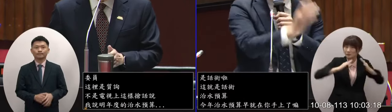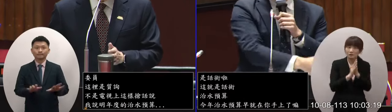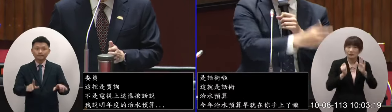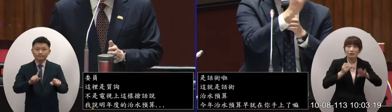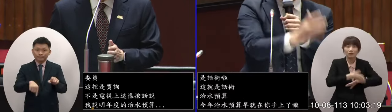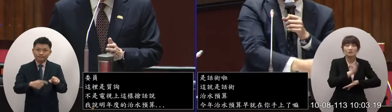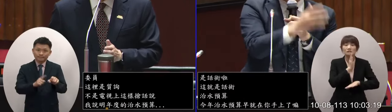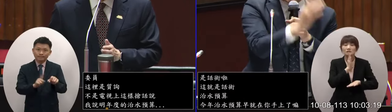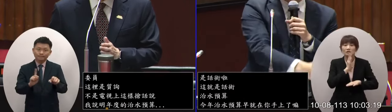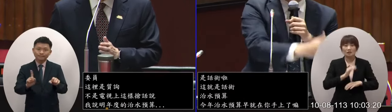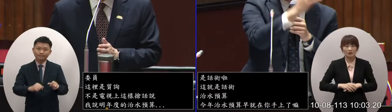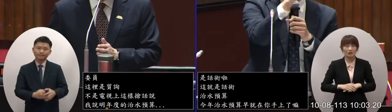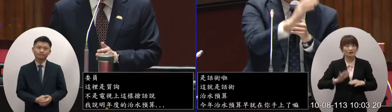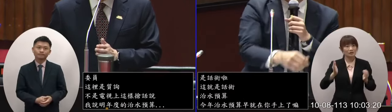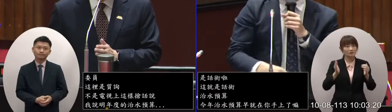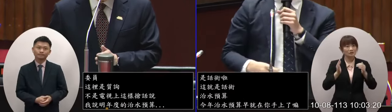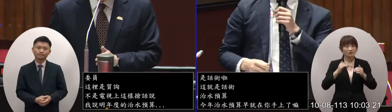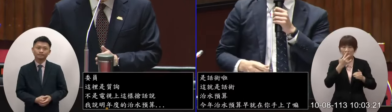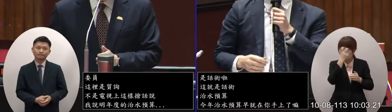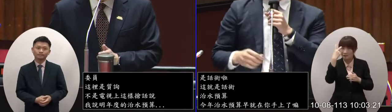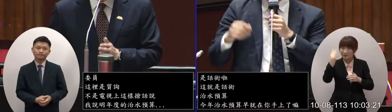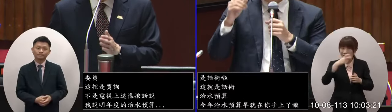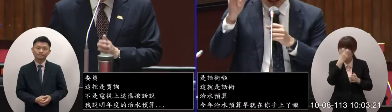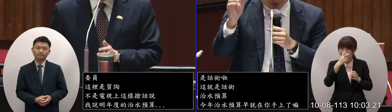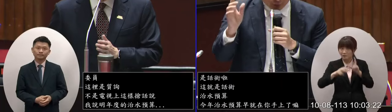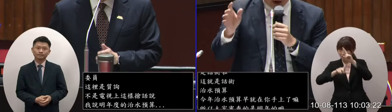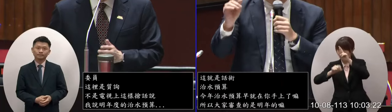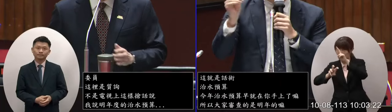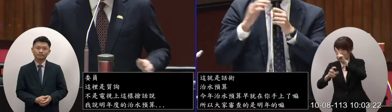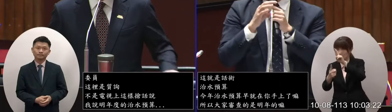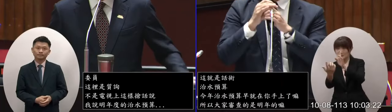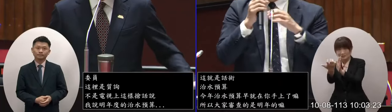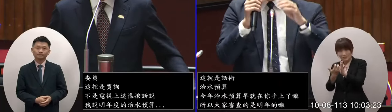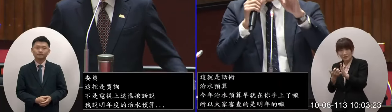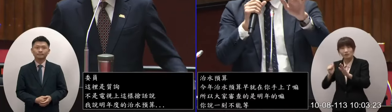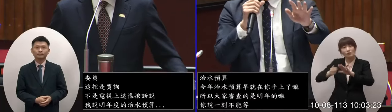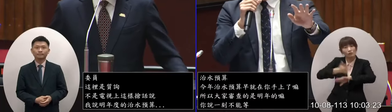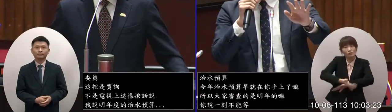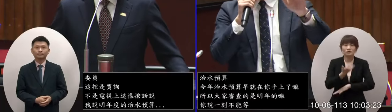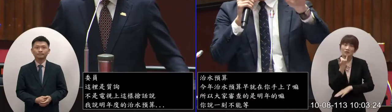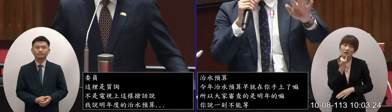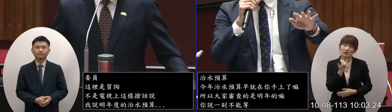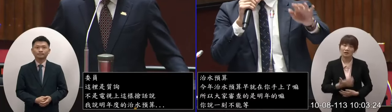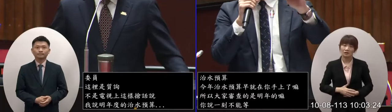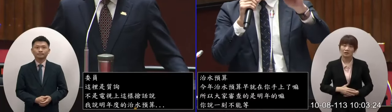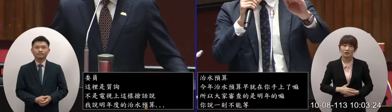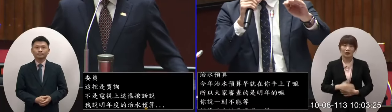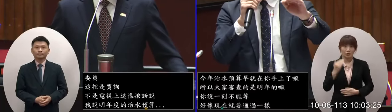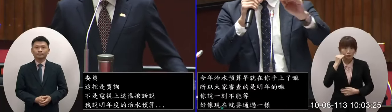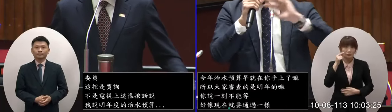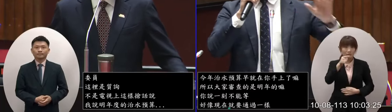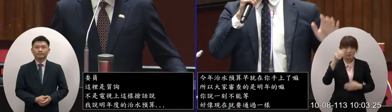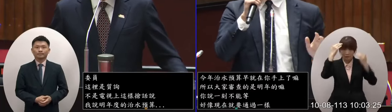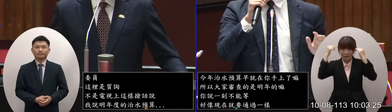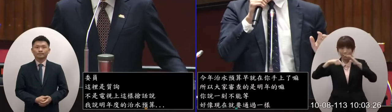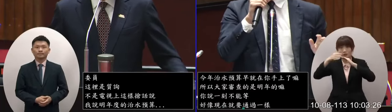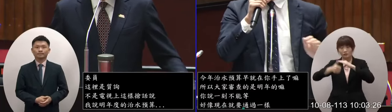be passed on December 30 this year. Dean, I tell you, since we need to reconcile and eat, let's not quarrel.